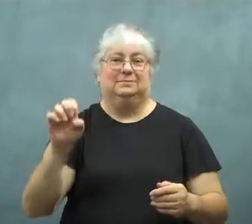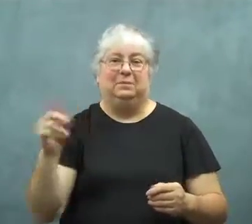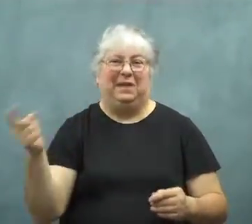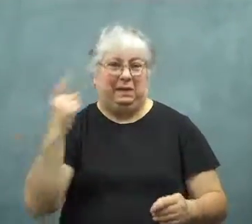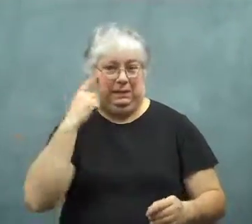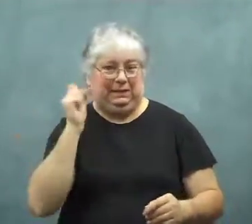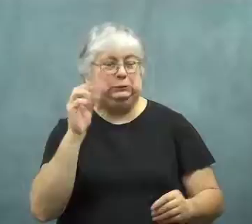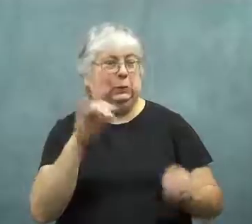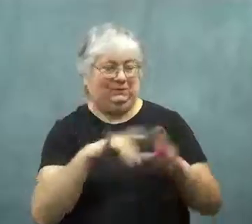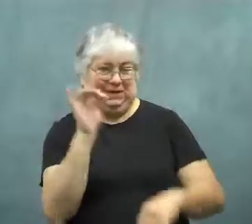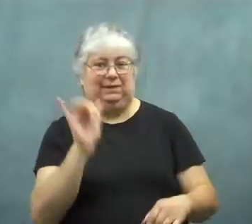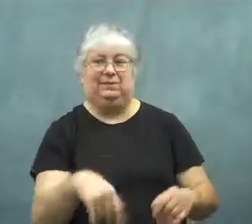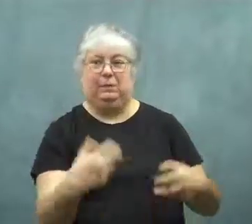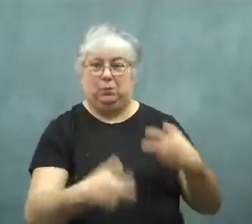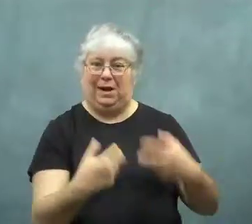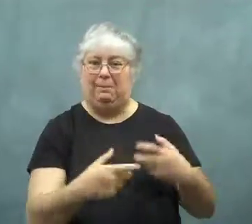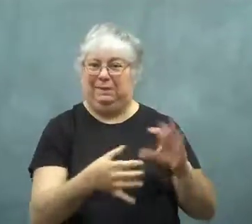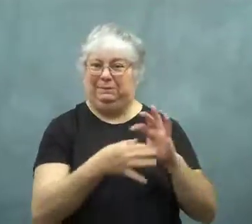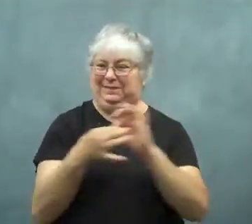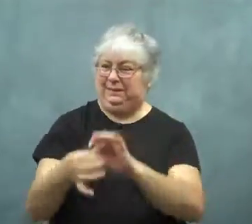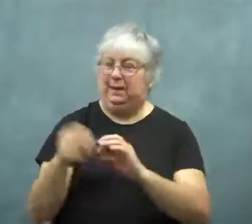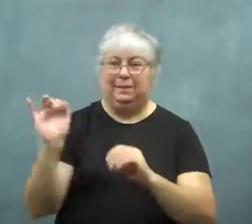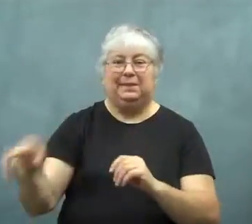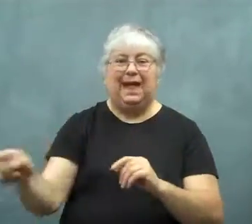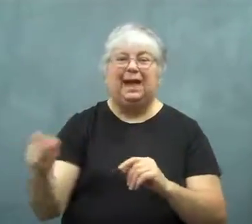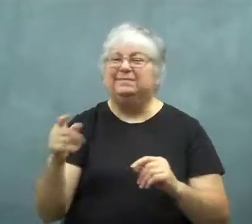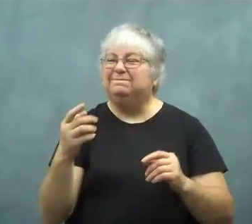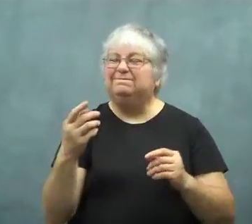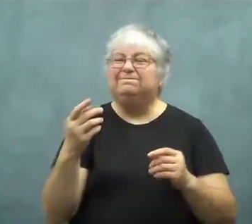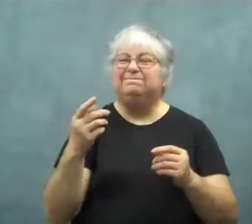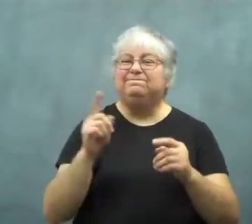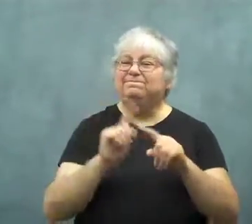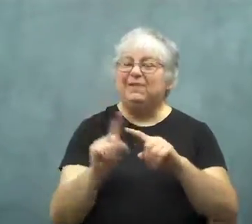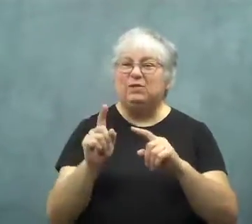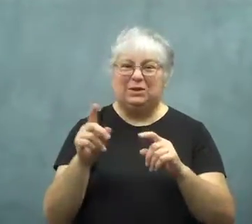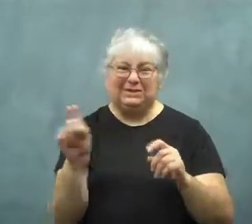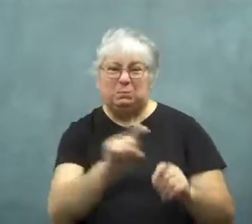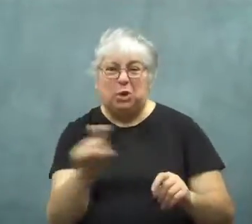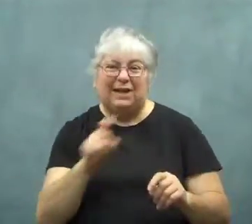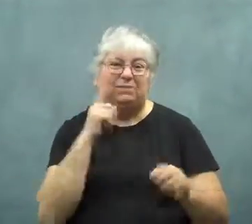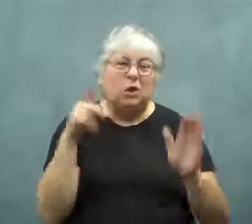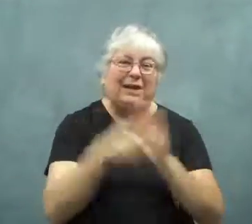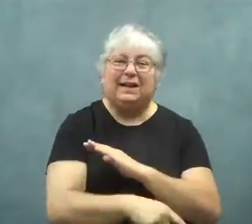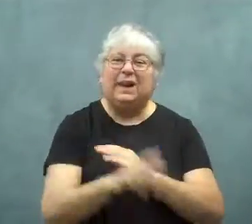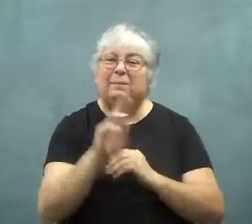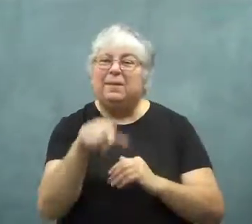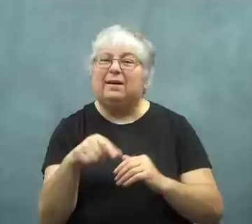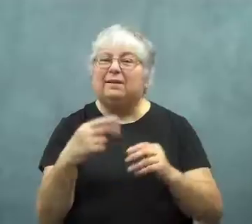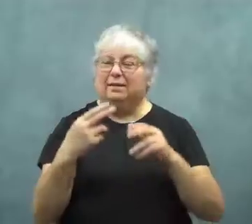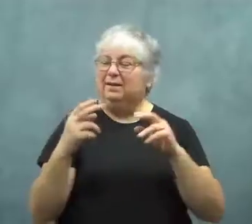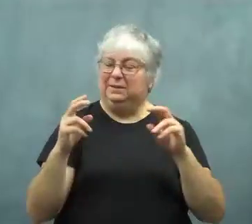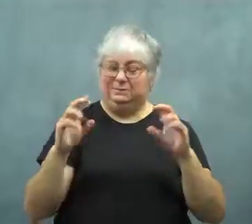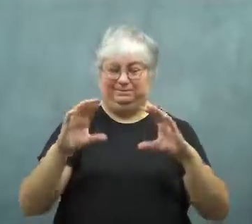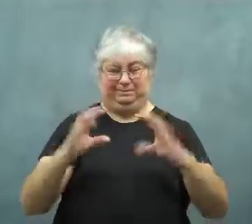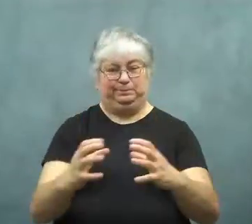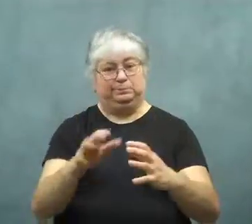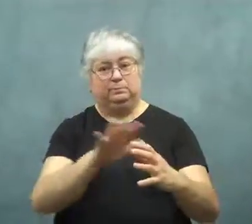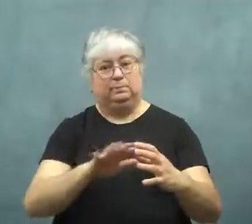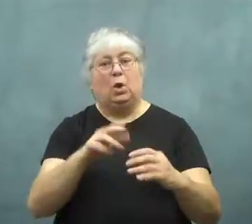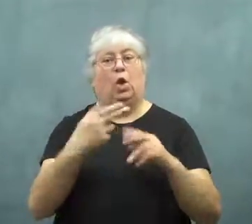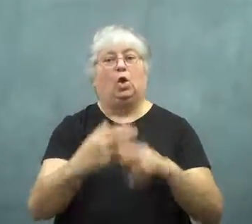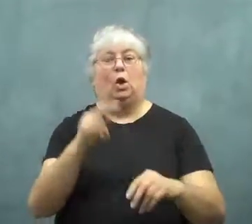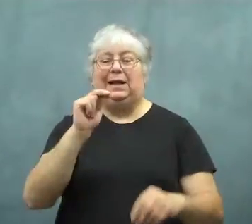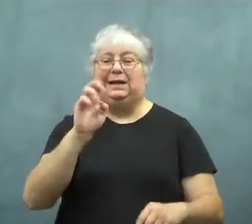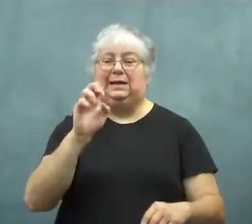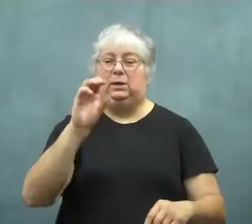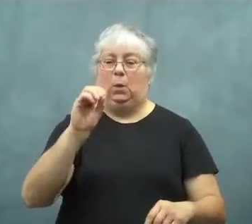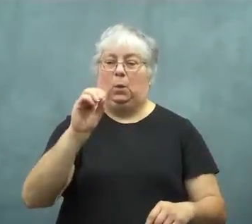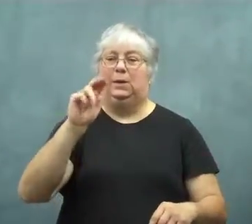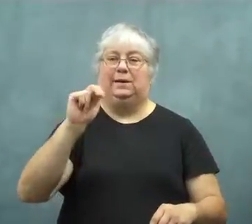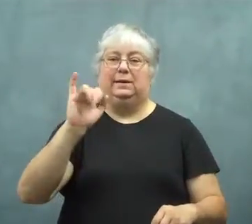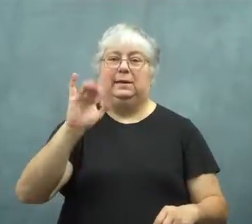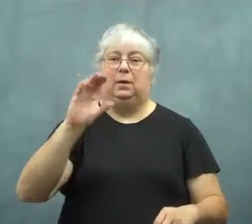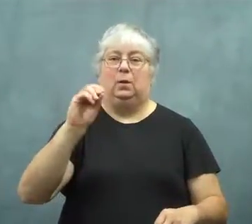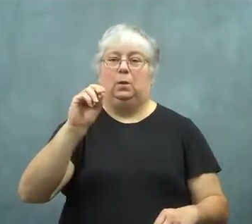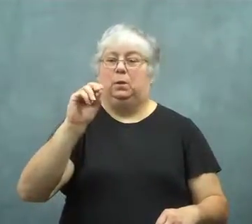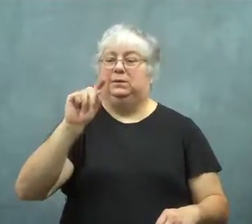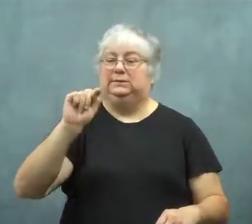These studies feel the disorder is related to a certain class of chemicals.